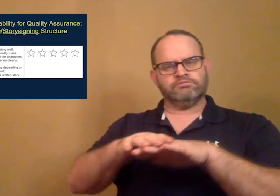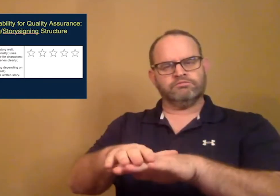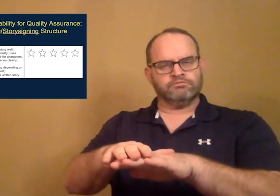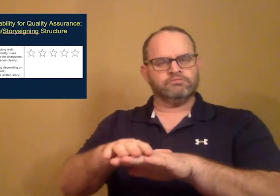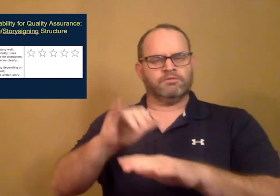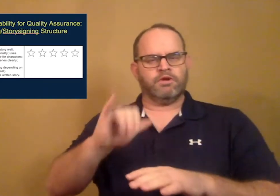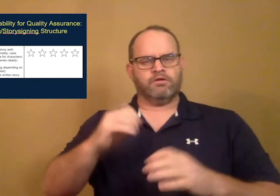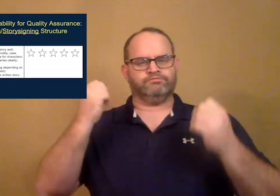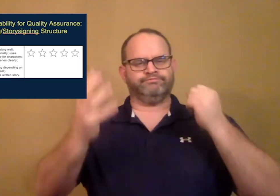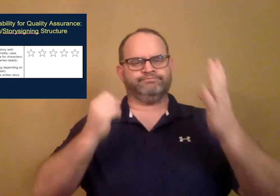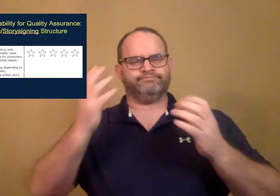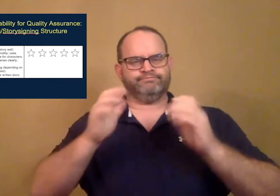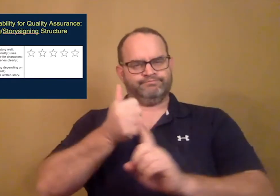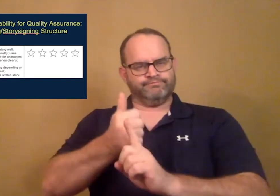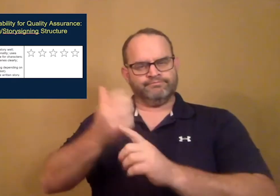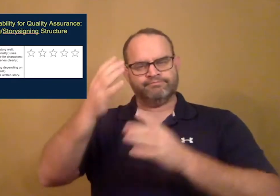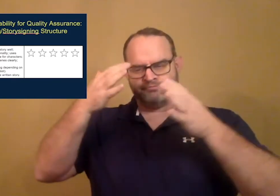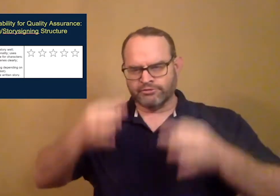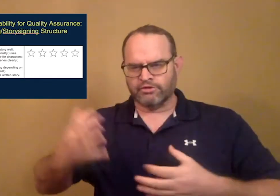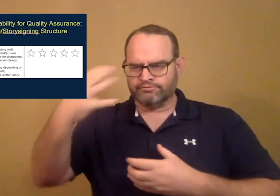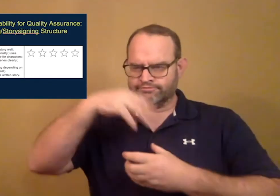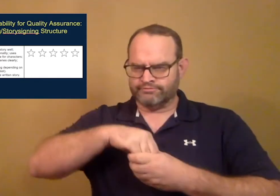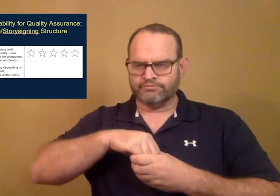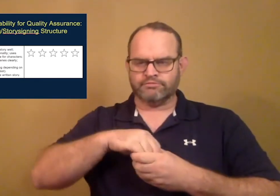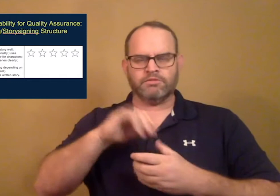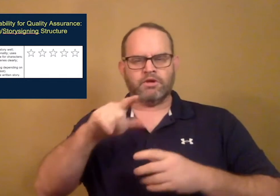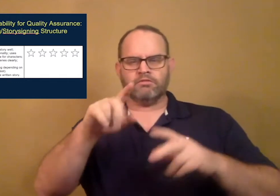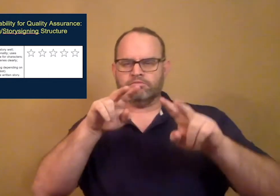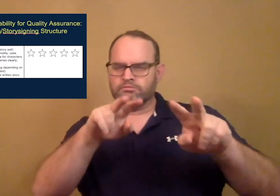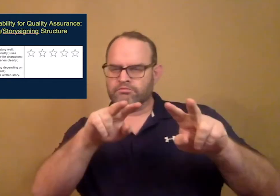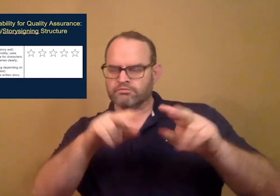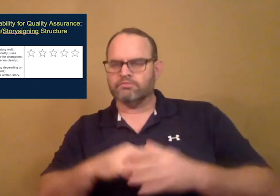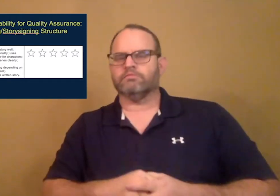Plus, the signer transitions from one part to another part effortlessly.